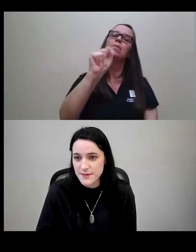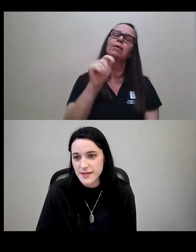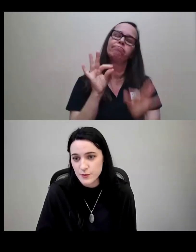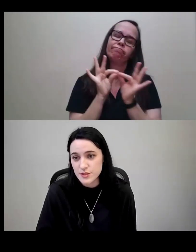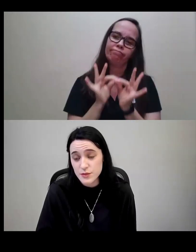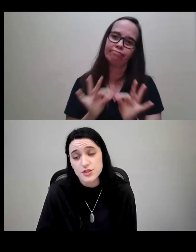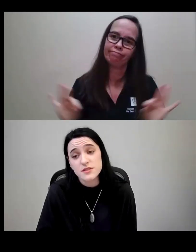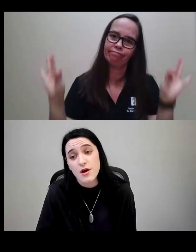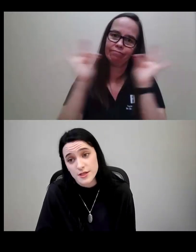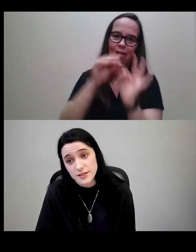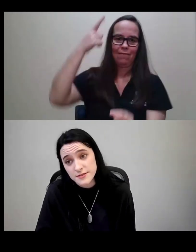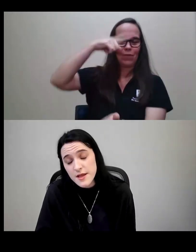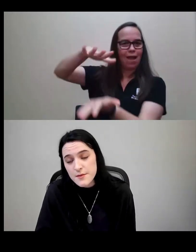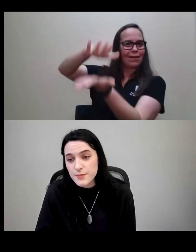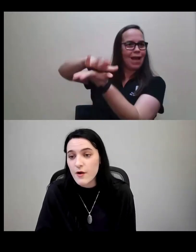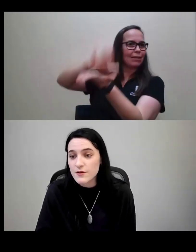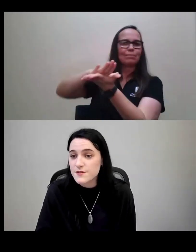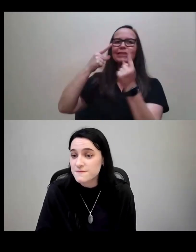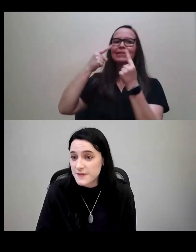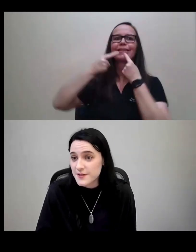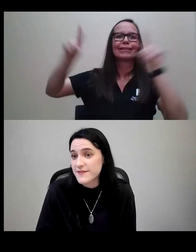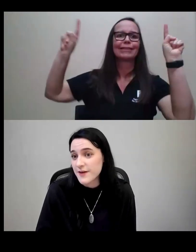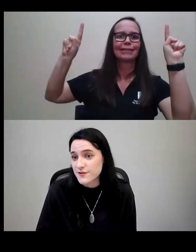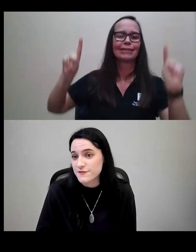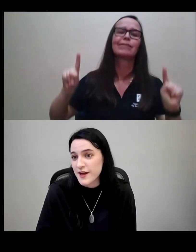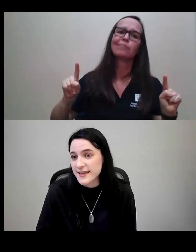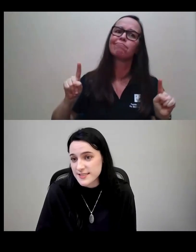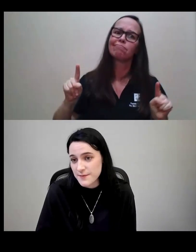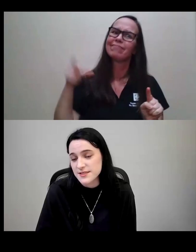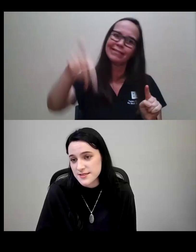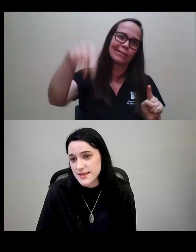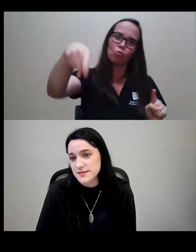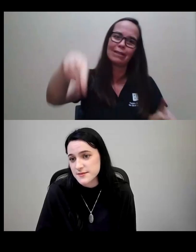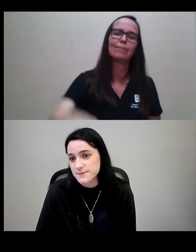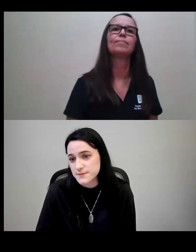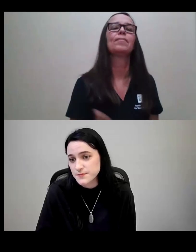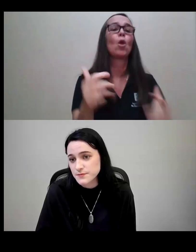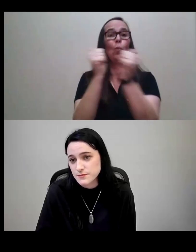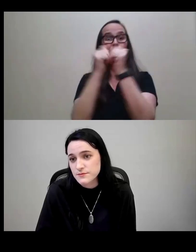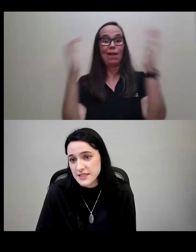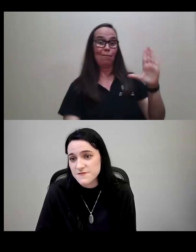academic language which is longer but also very vital for academic success.